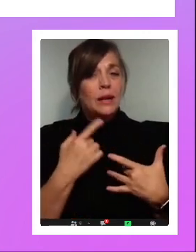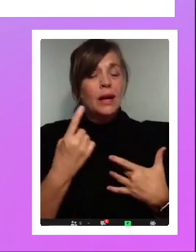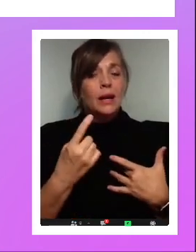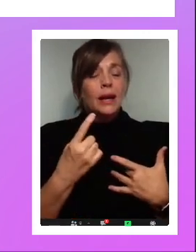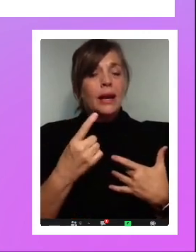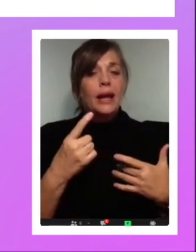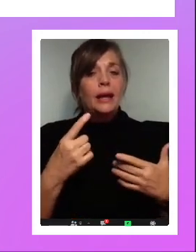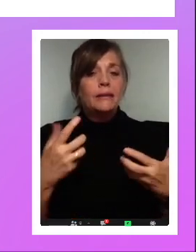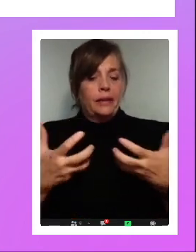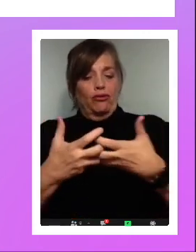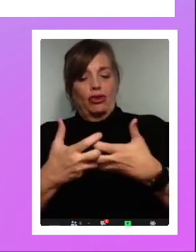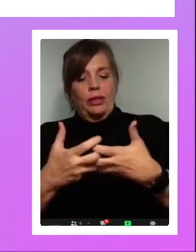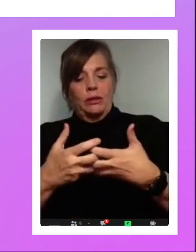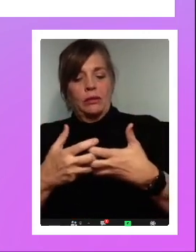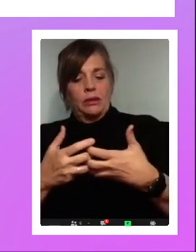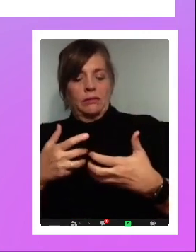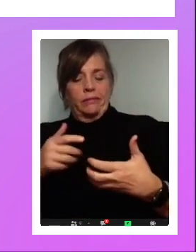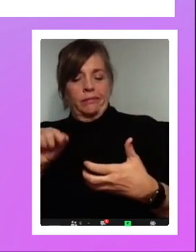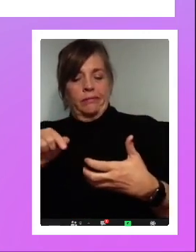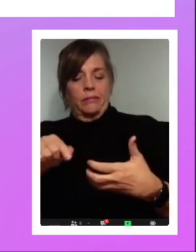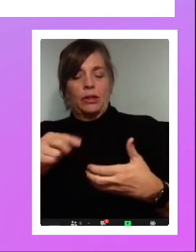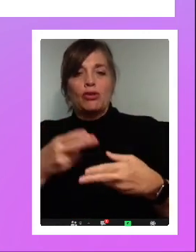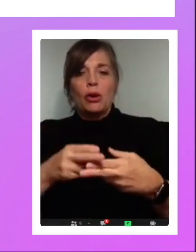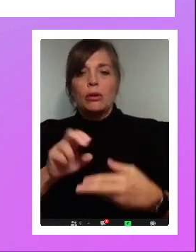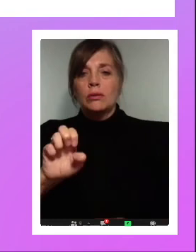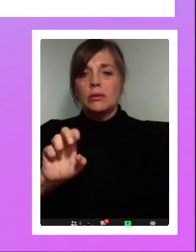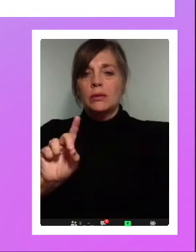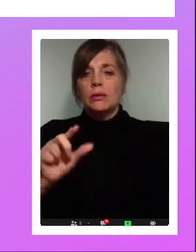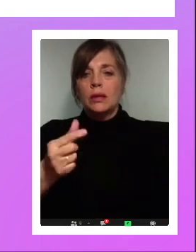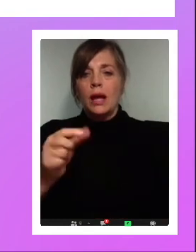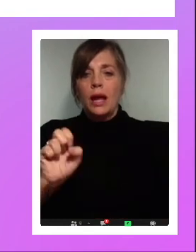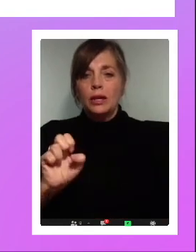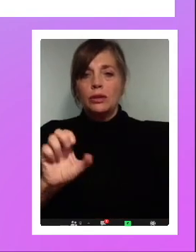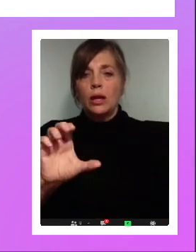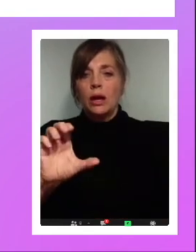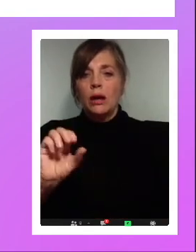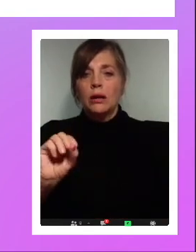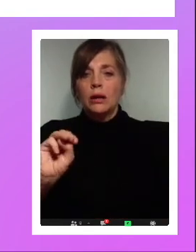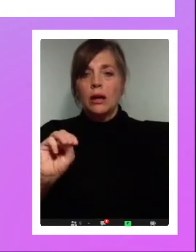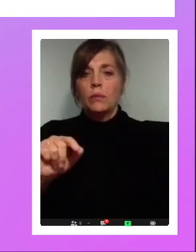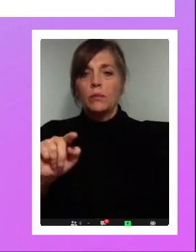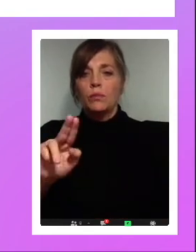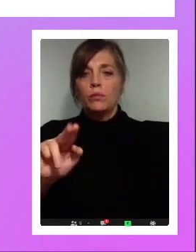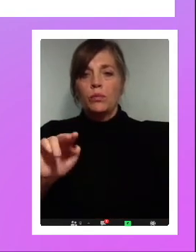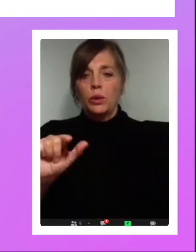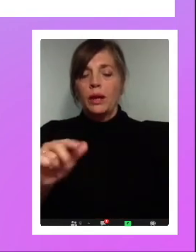And what that is intended to mean is that if you had a collection of devices